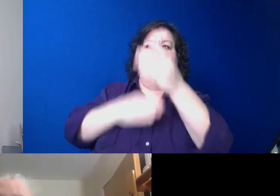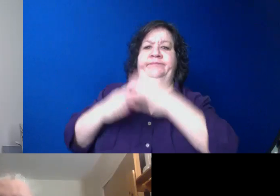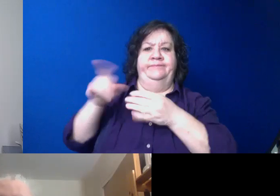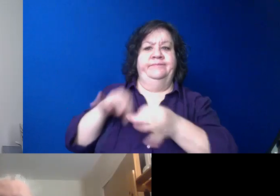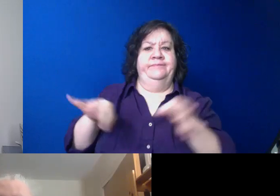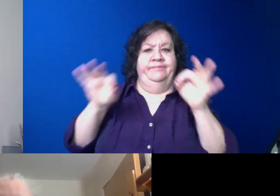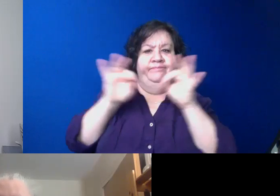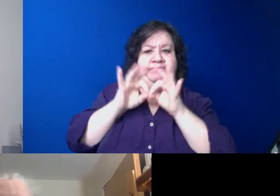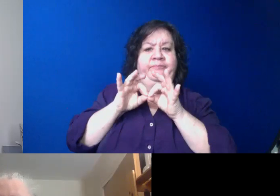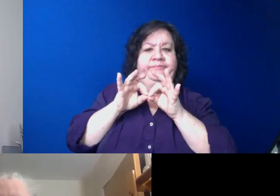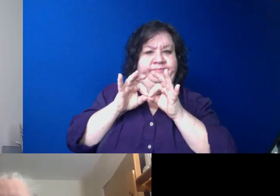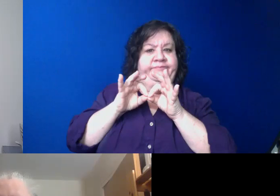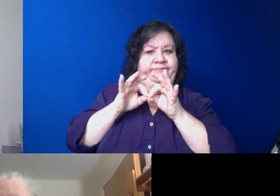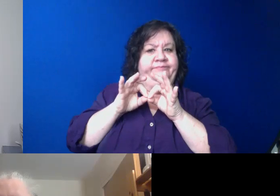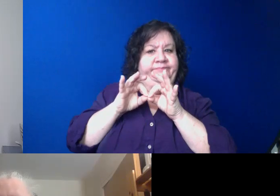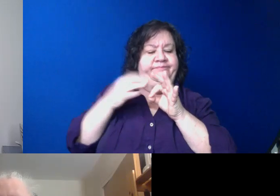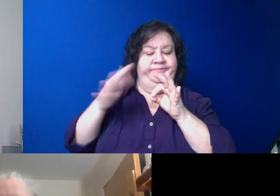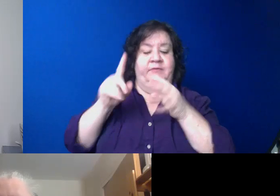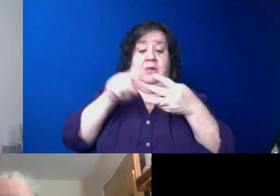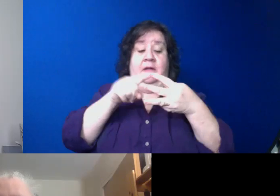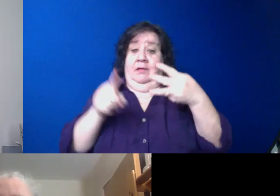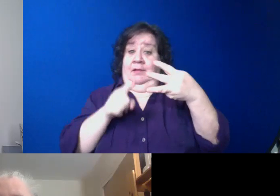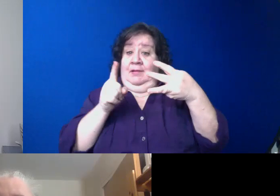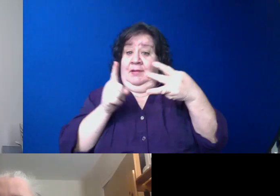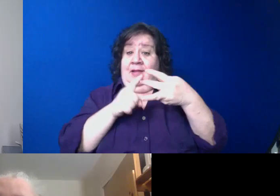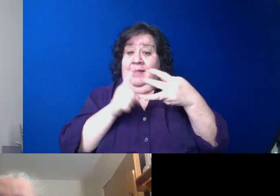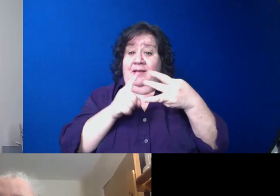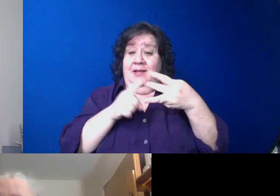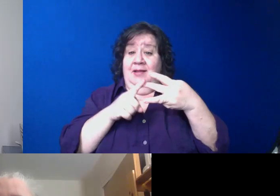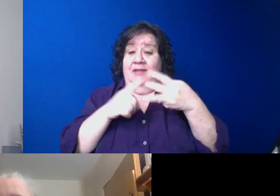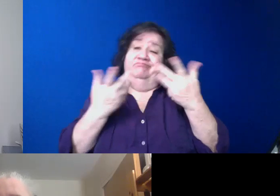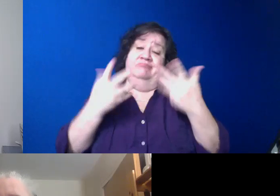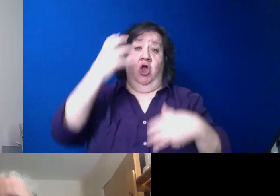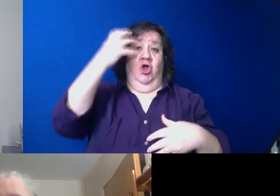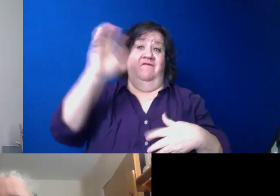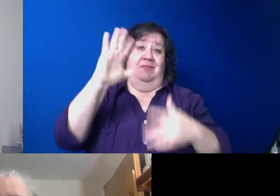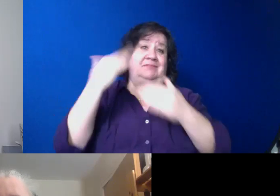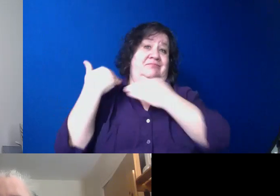and the whole aspect of how you know the the un framework for climate change moves forward